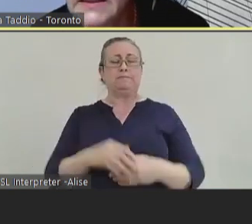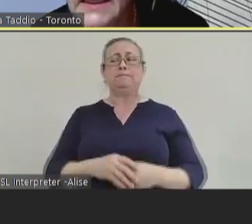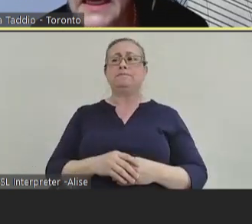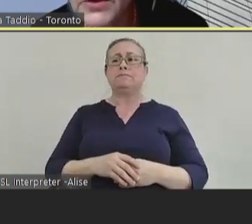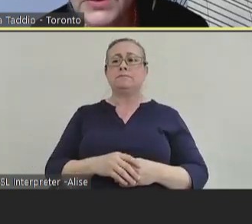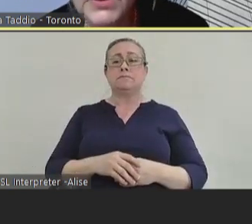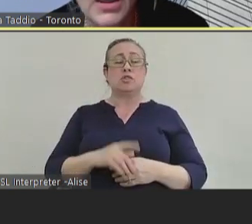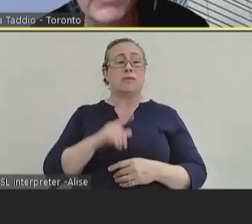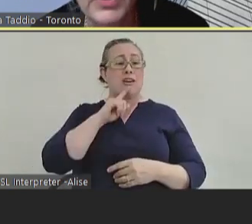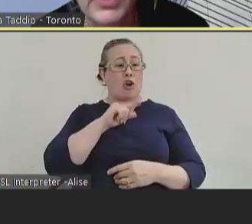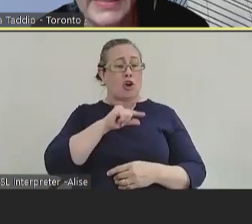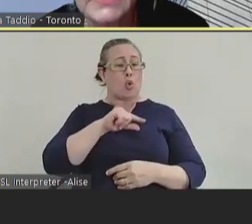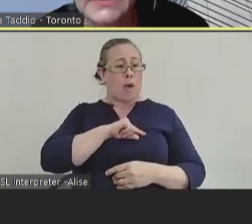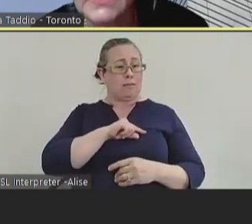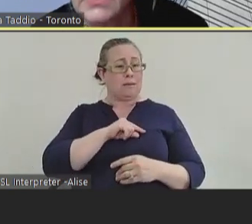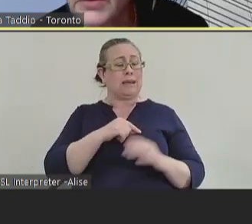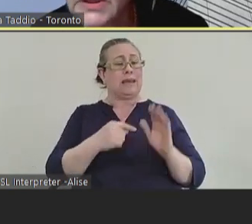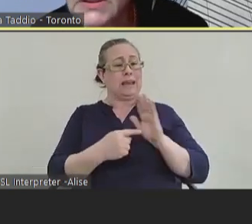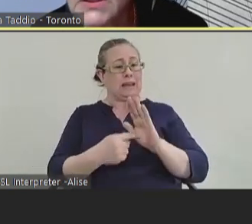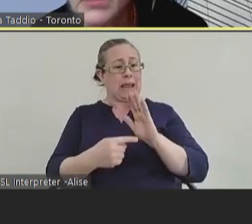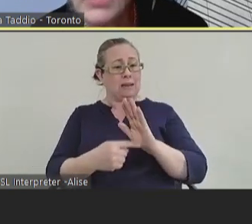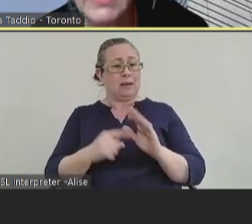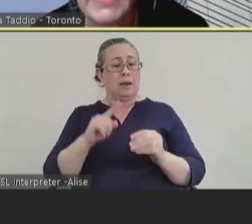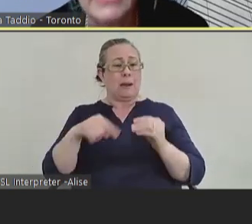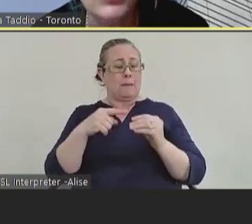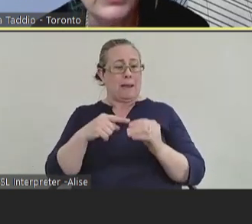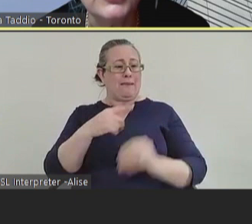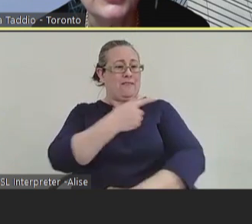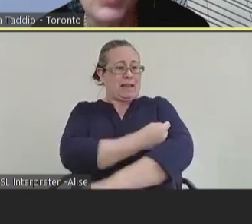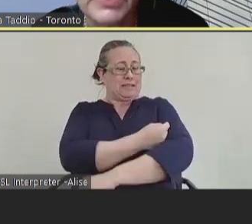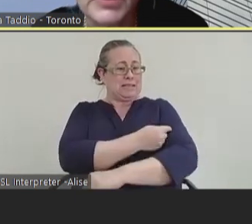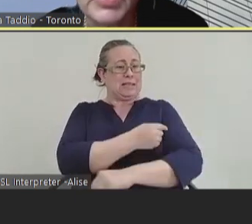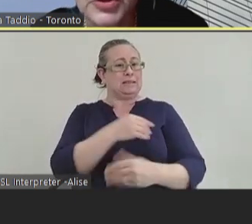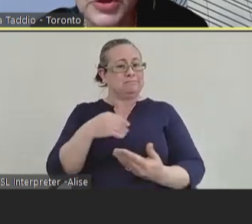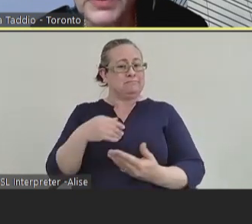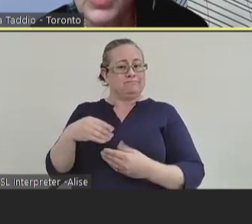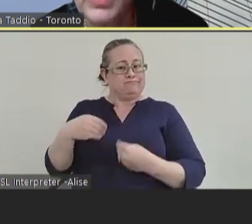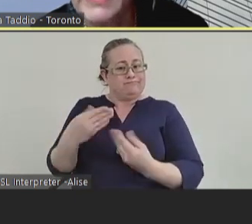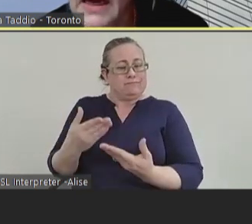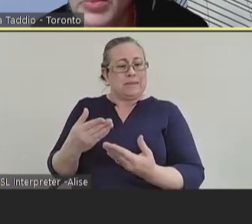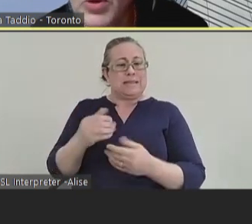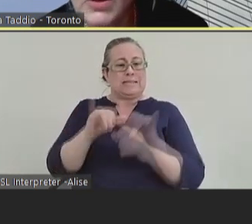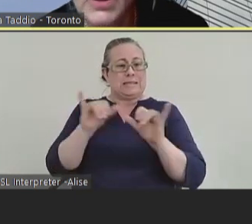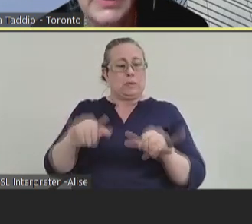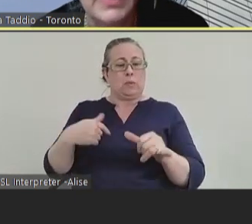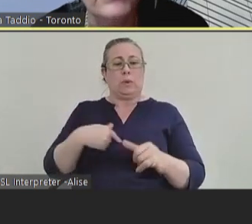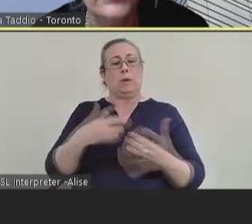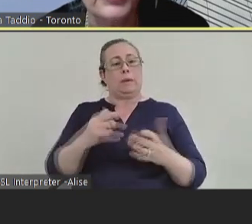indicators of our vaccine delivery system, and we do want to be sure that we're accountable for